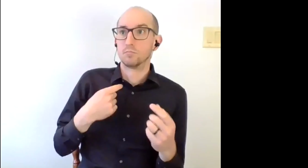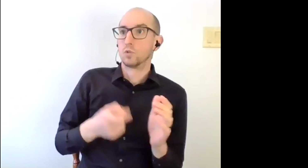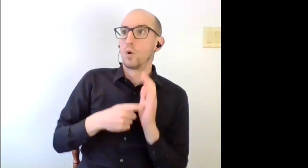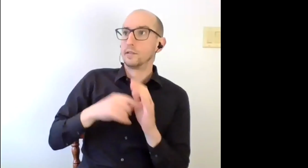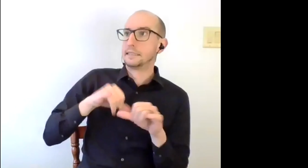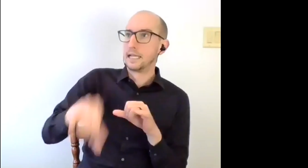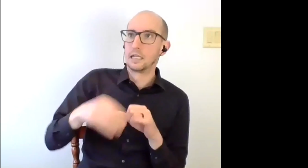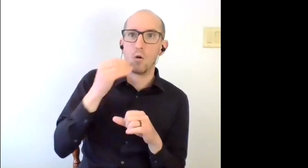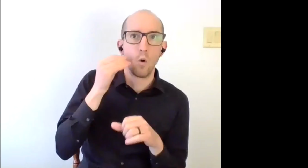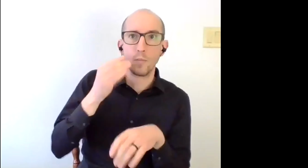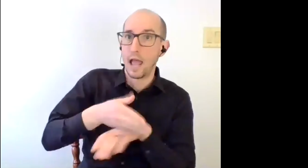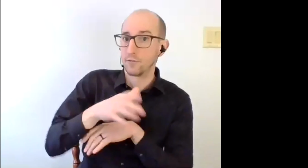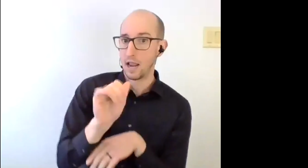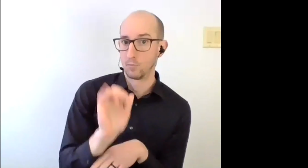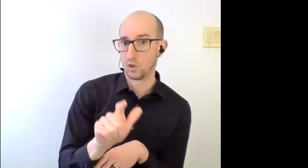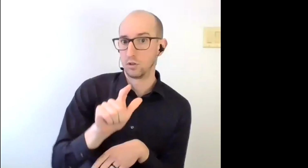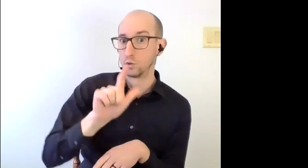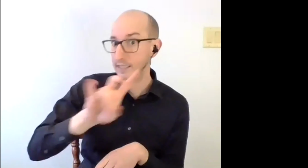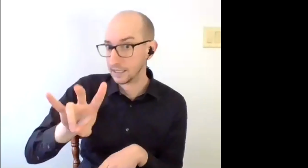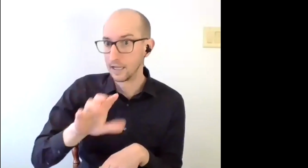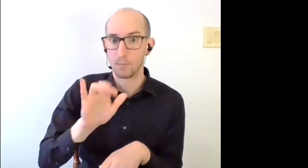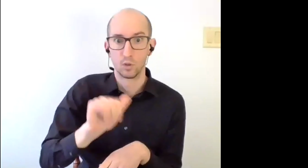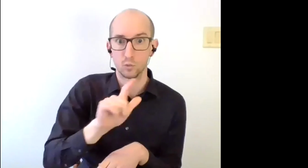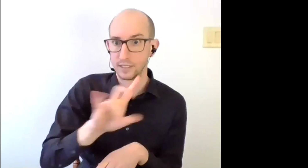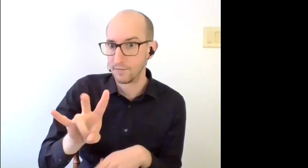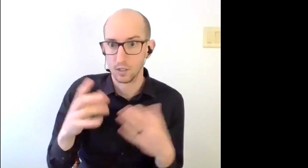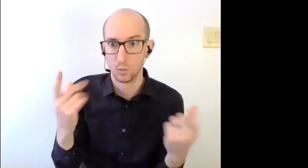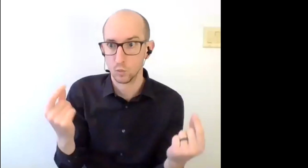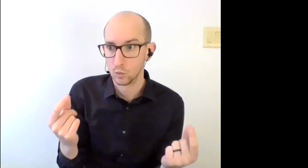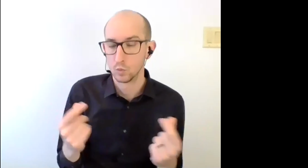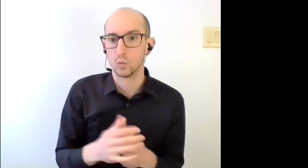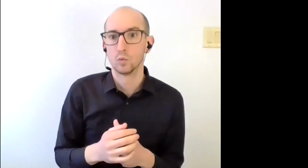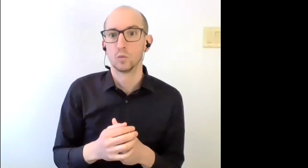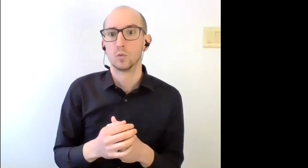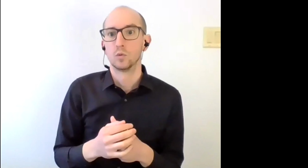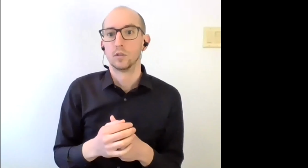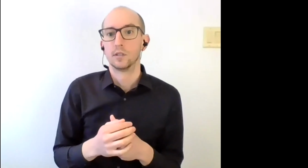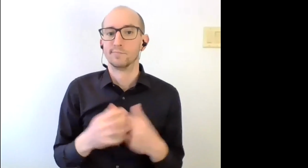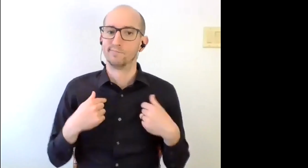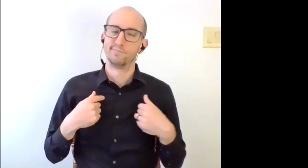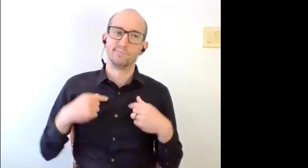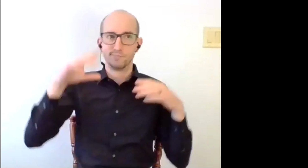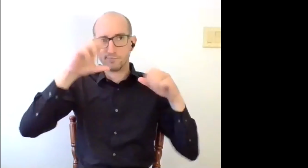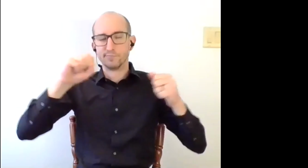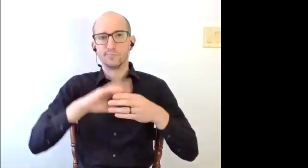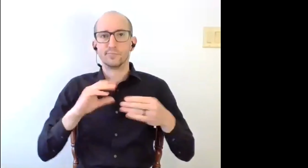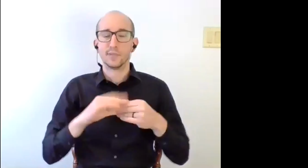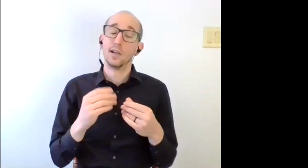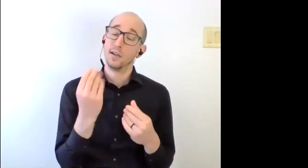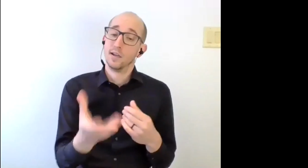Someone posed the question, what if we are require required to stay home longer than April 6 or longer than